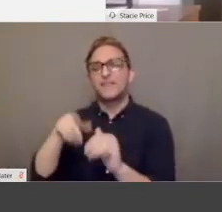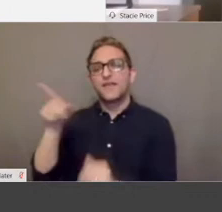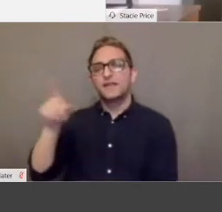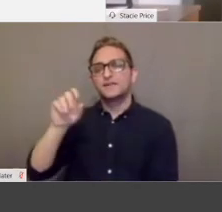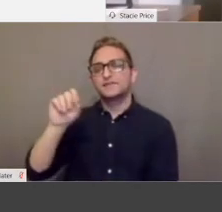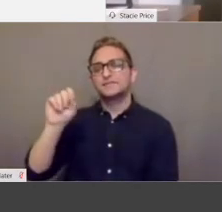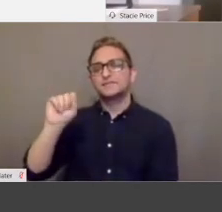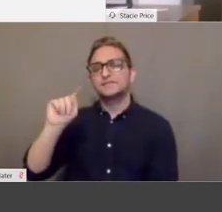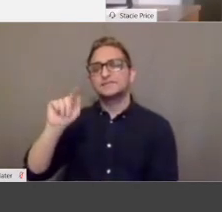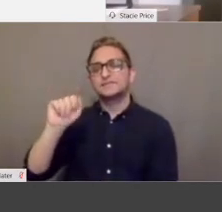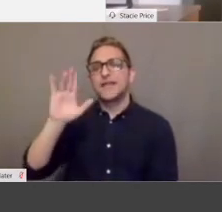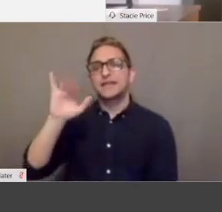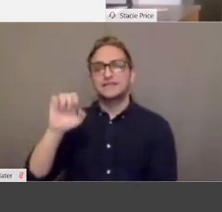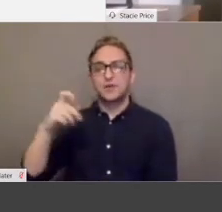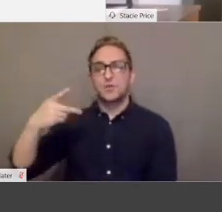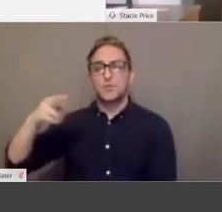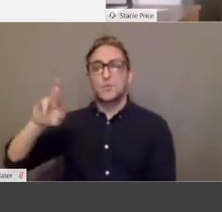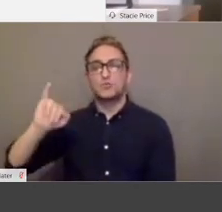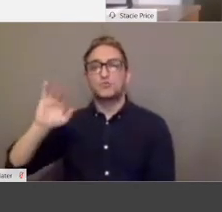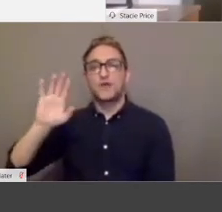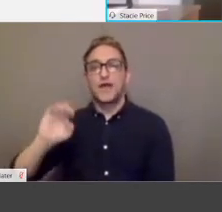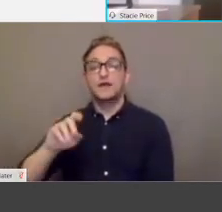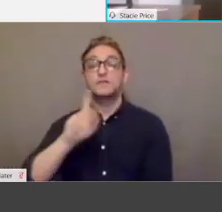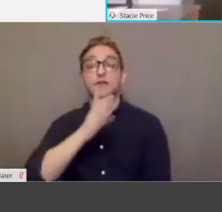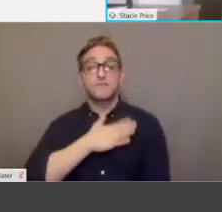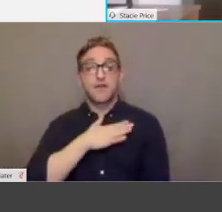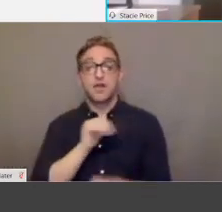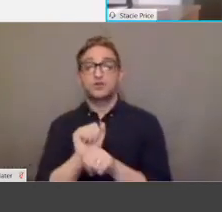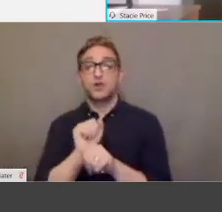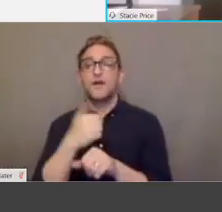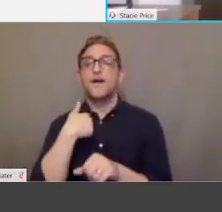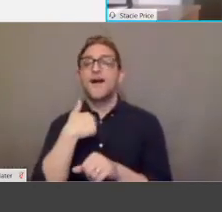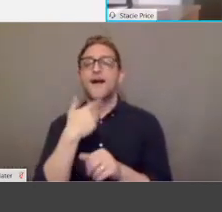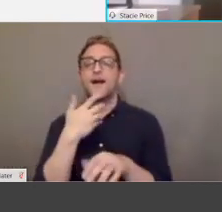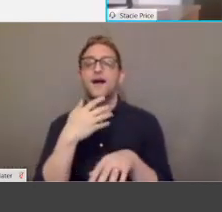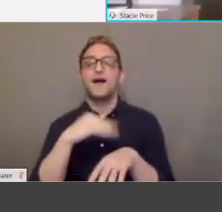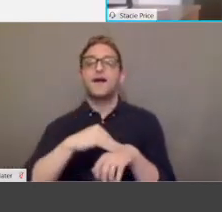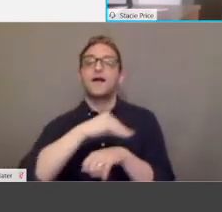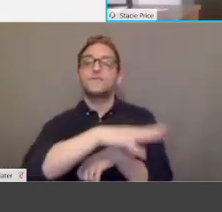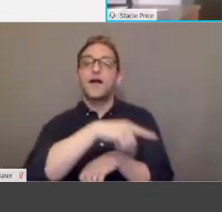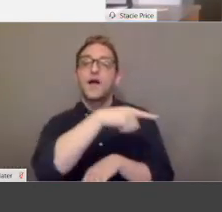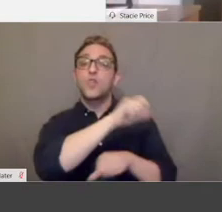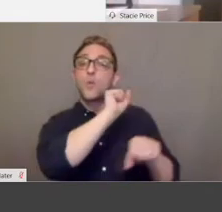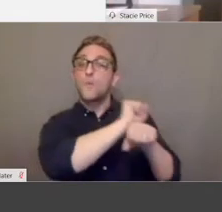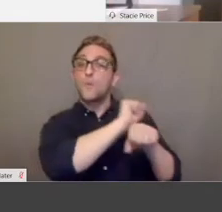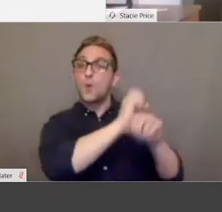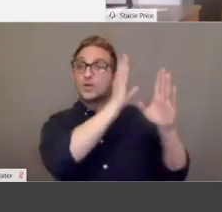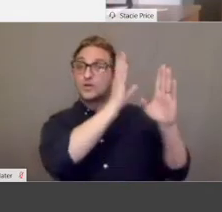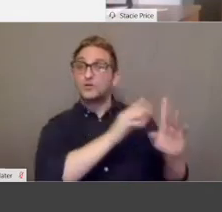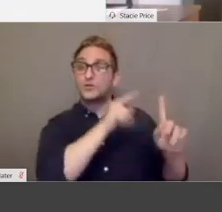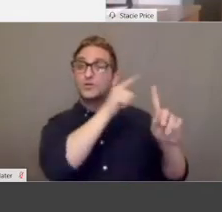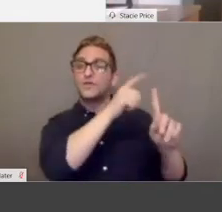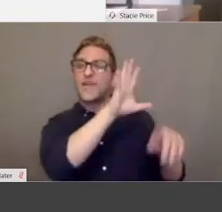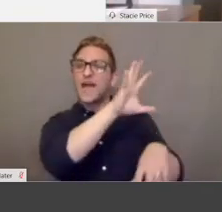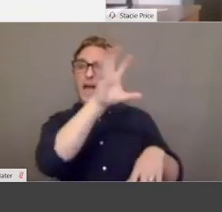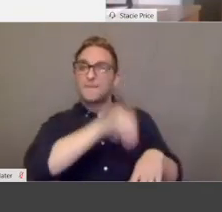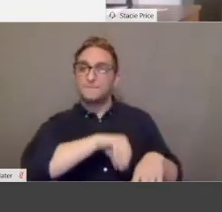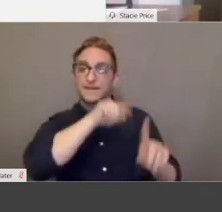I'm usually the person advising individual employers when they have a disabled individual